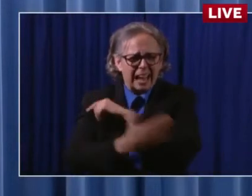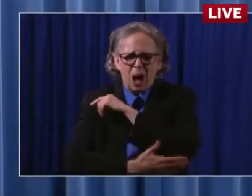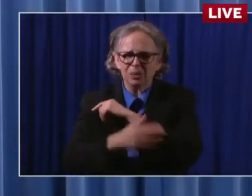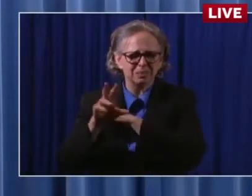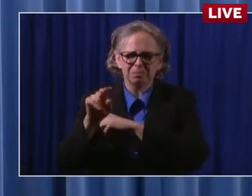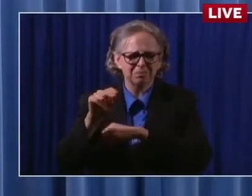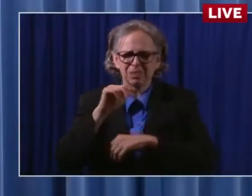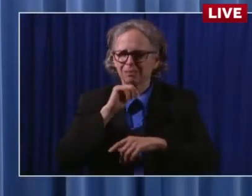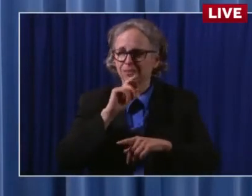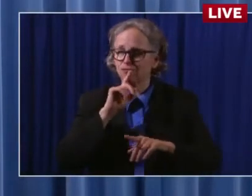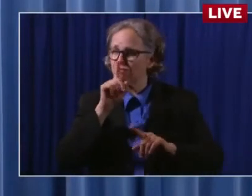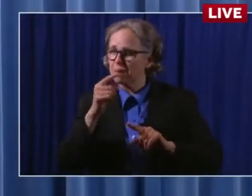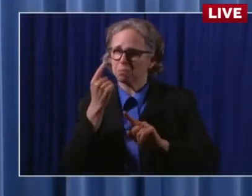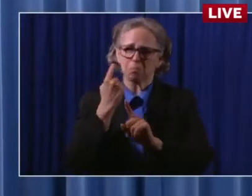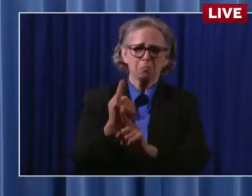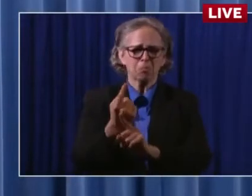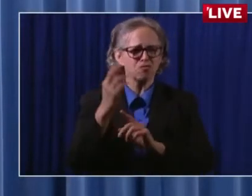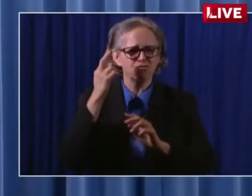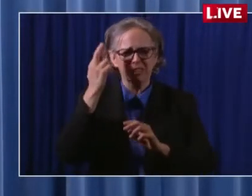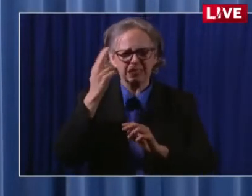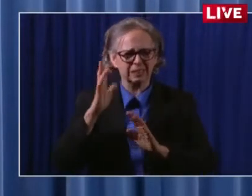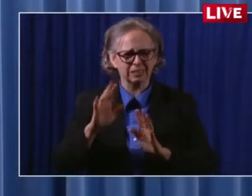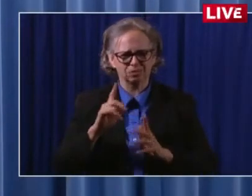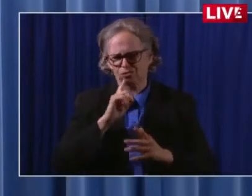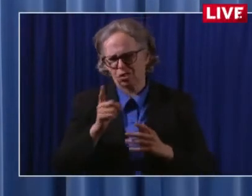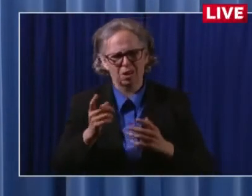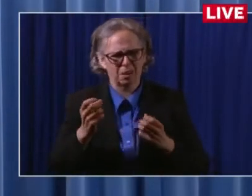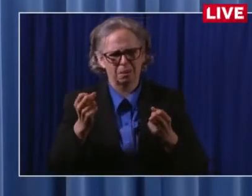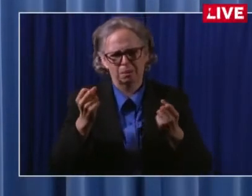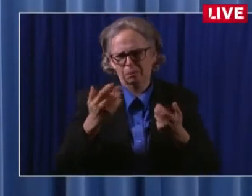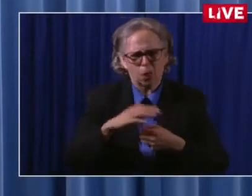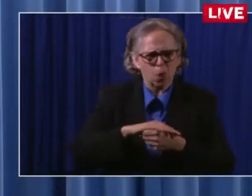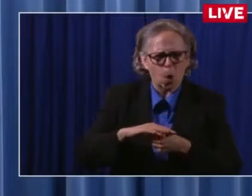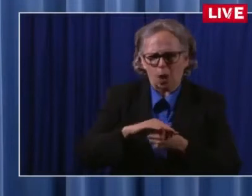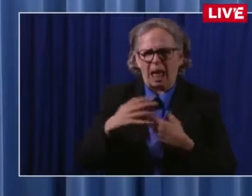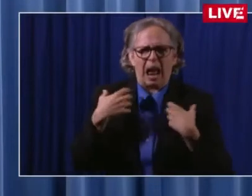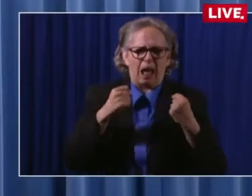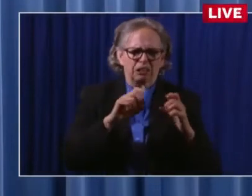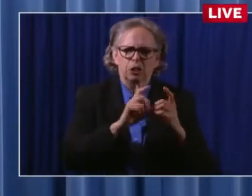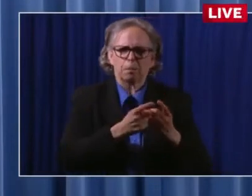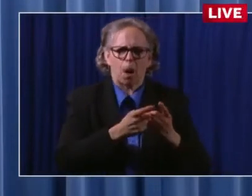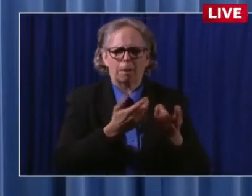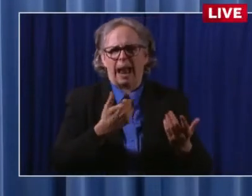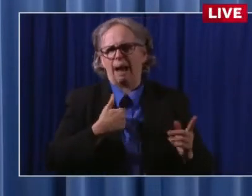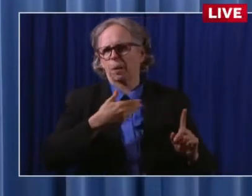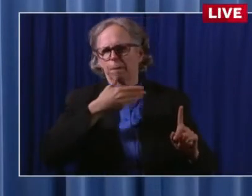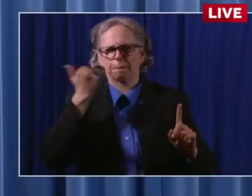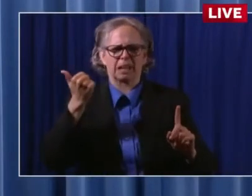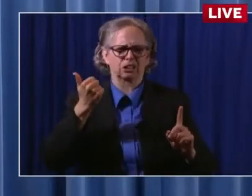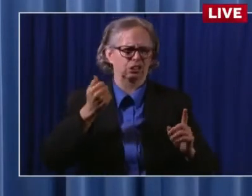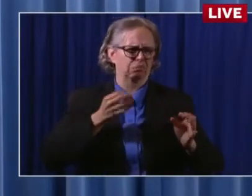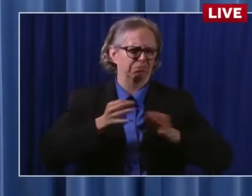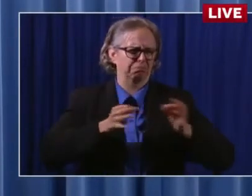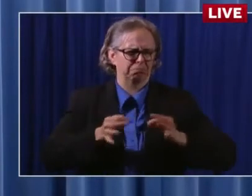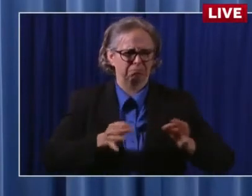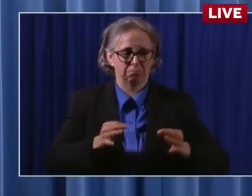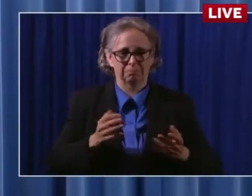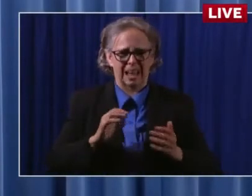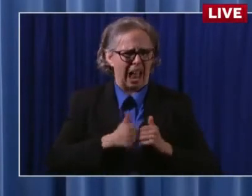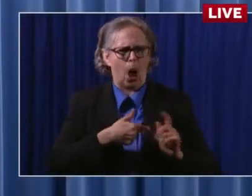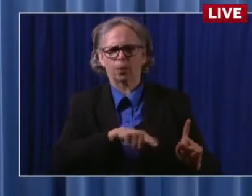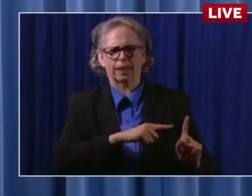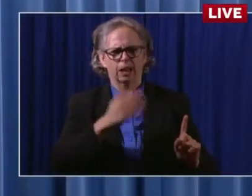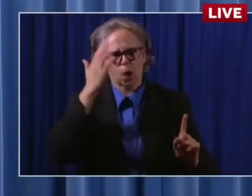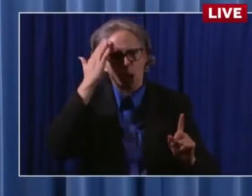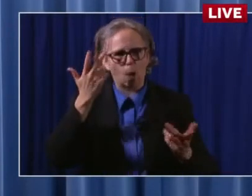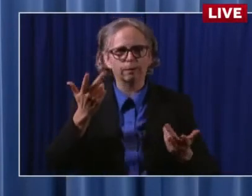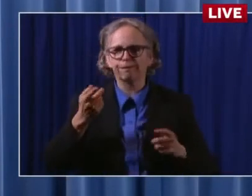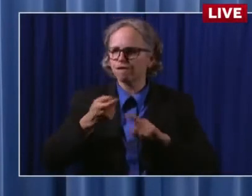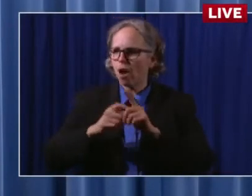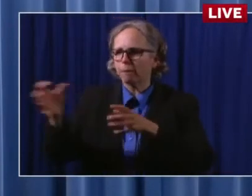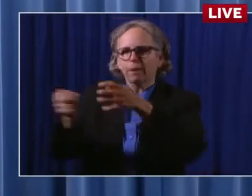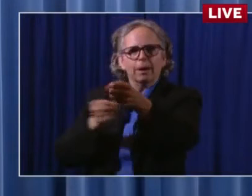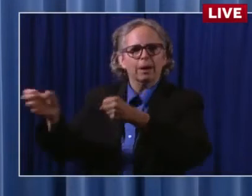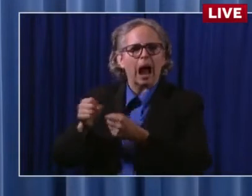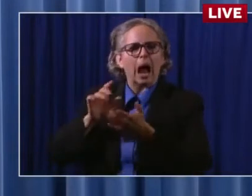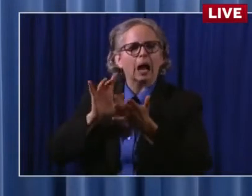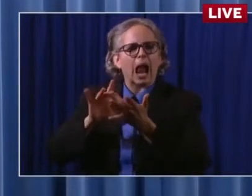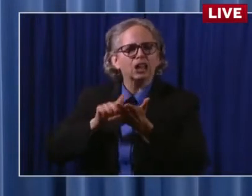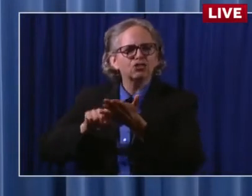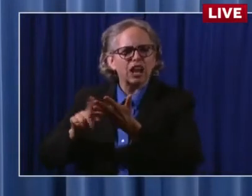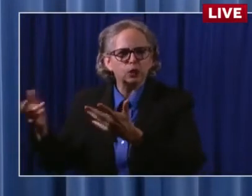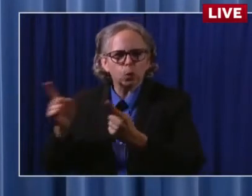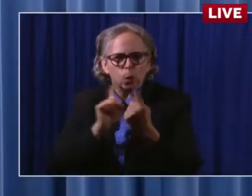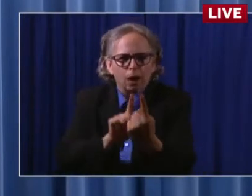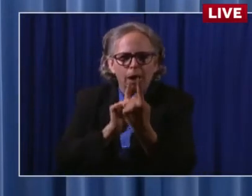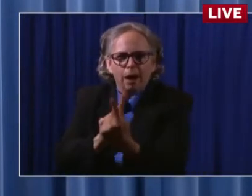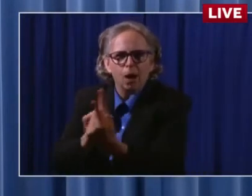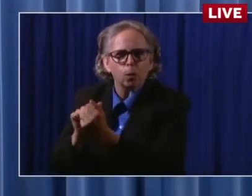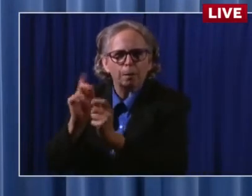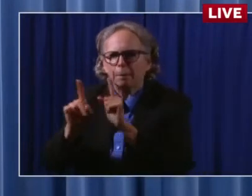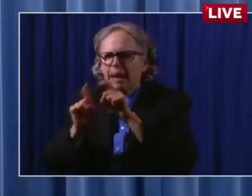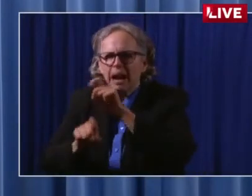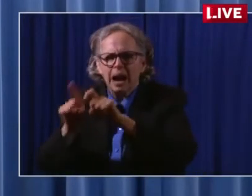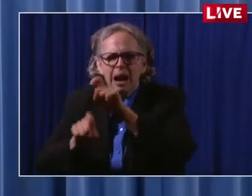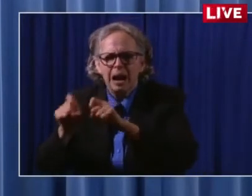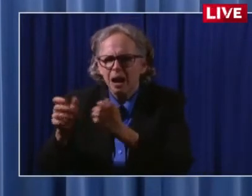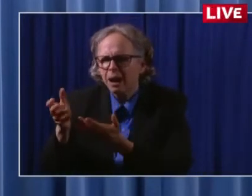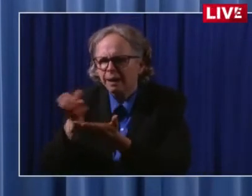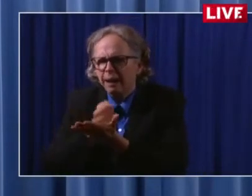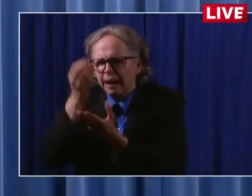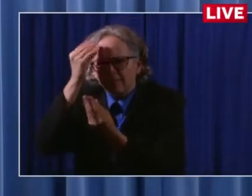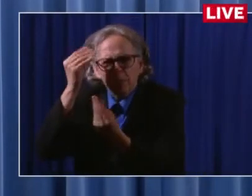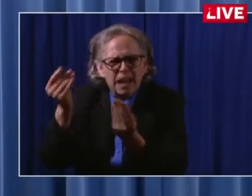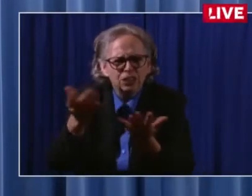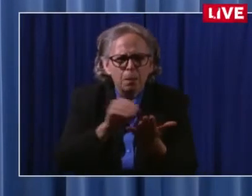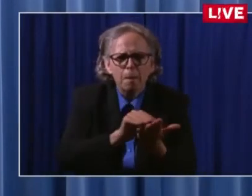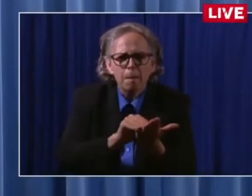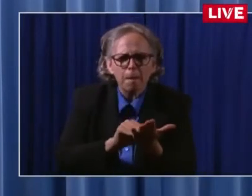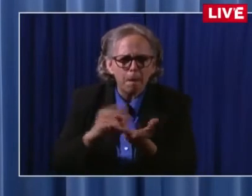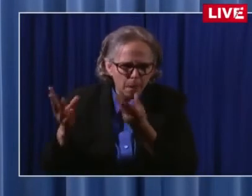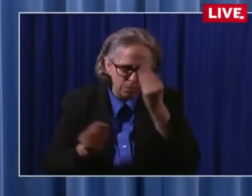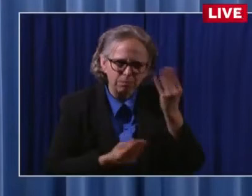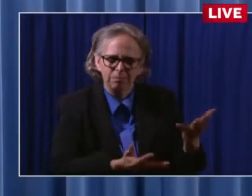YOU KNOW, THE HEALTH DIRECTORS IN THOSE TWO COUNTIES PROBABLY CAN GIVE YOU SOME INDICATION BASED ON THE TRACING THAT THEY’RE DOING AND WHEN THEY TALK TO RESIDENTS OF THE COUNTY WHO